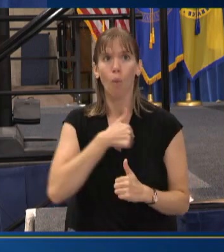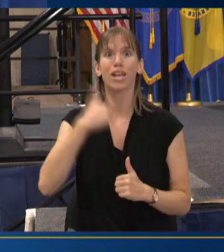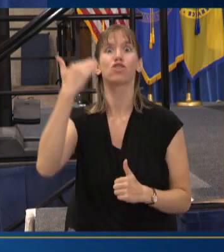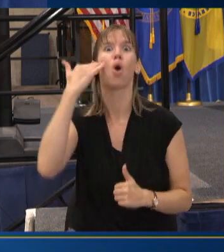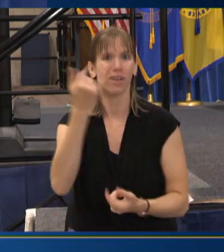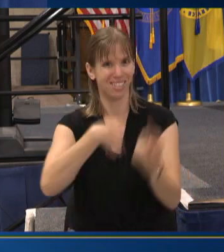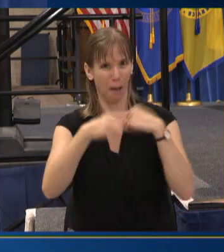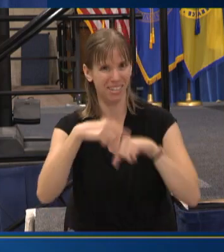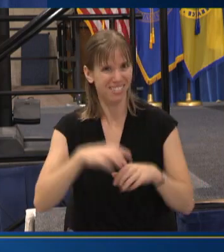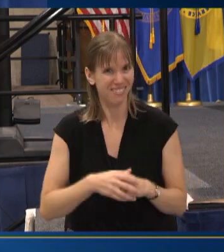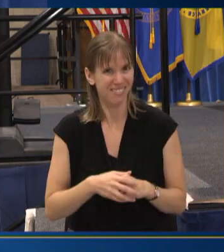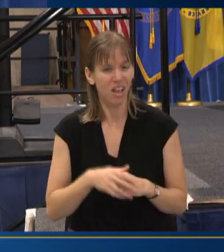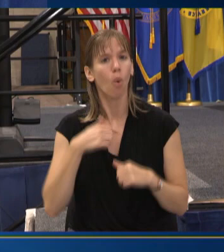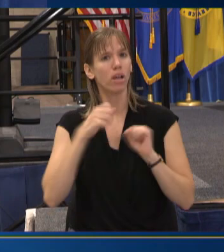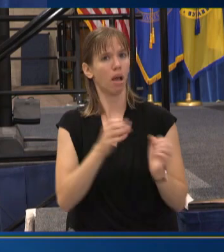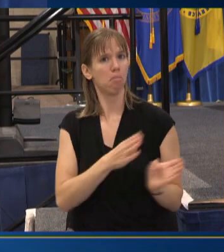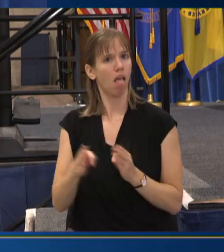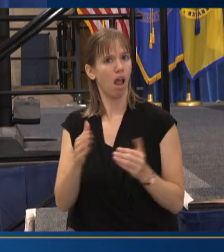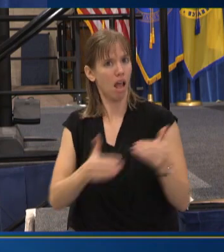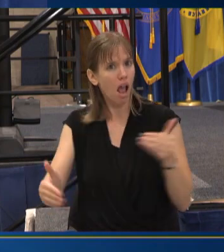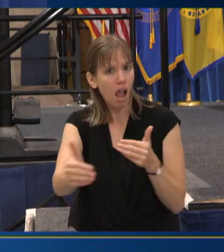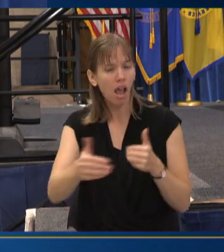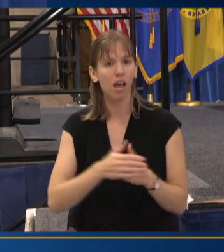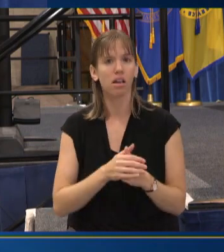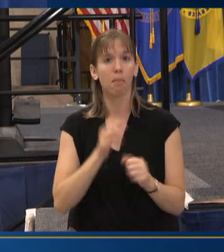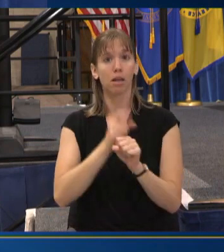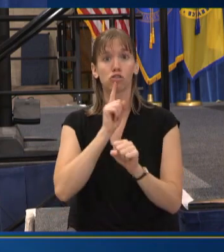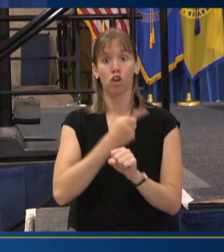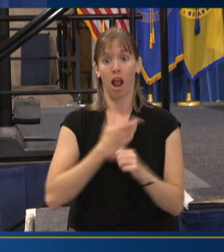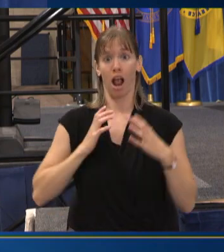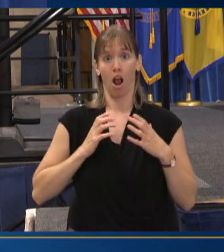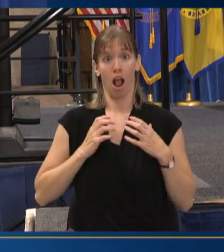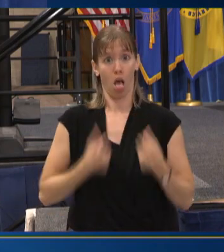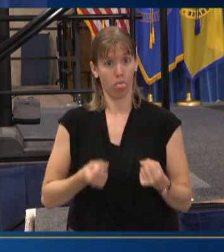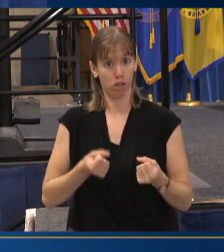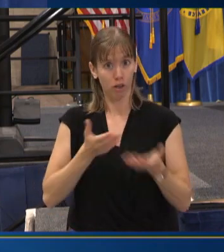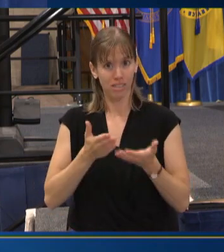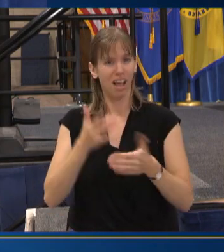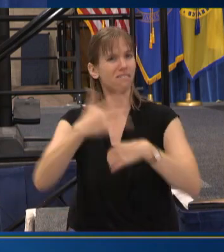We can plan ahead to ensure health care services remain available even as climate